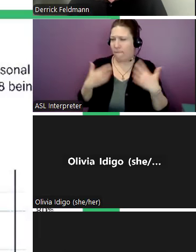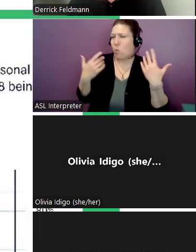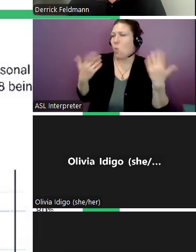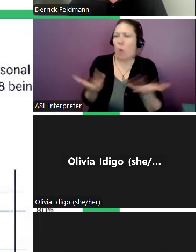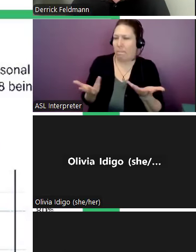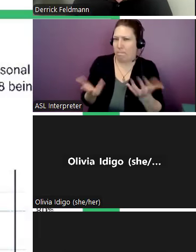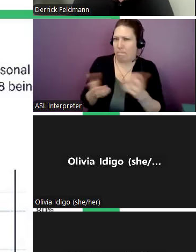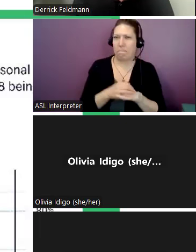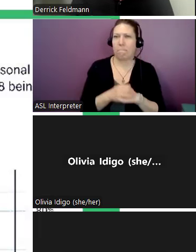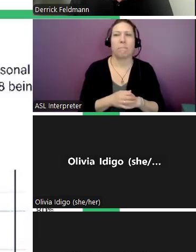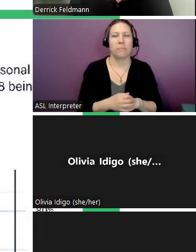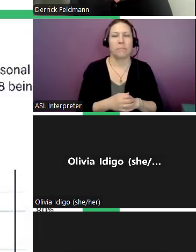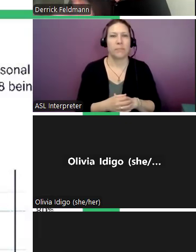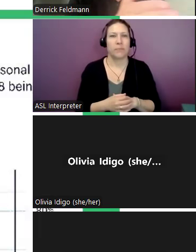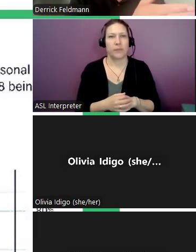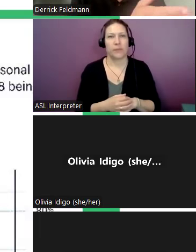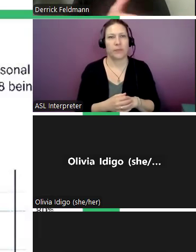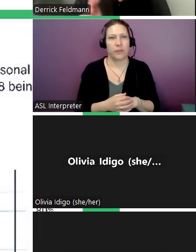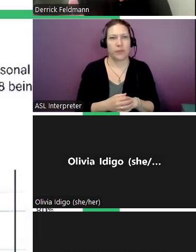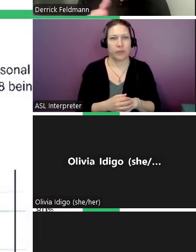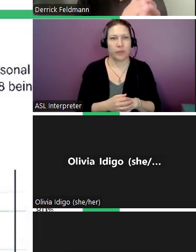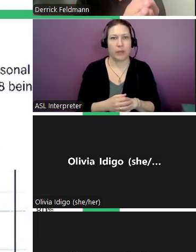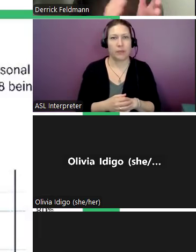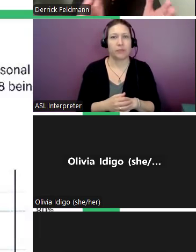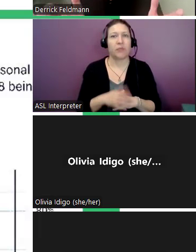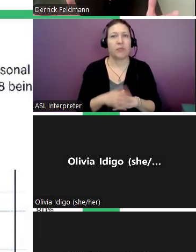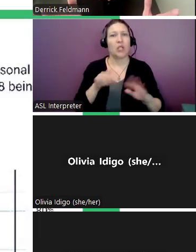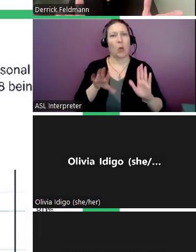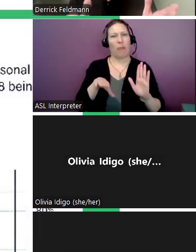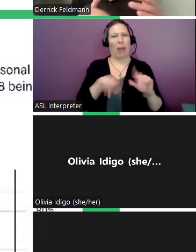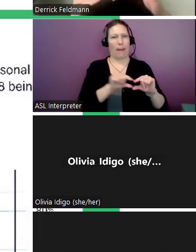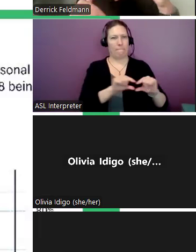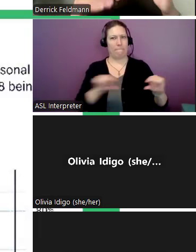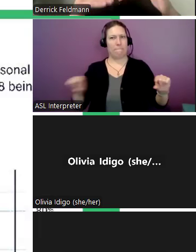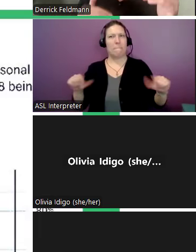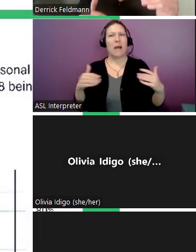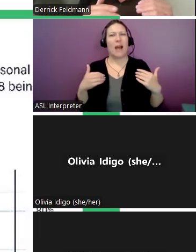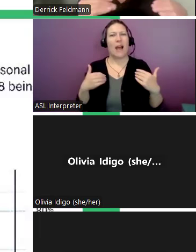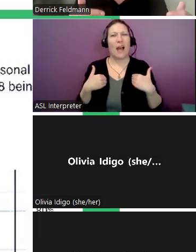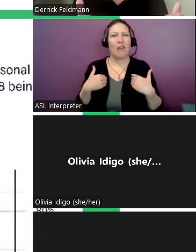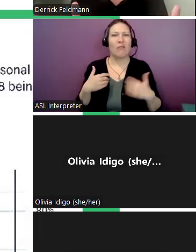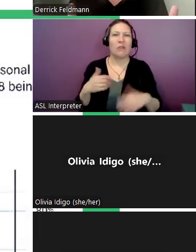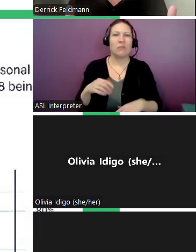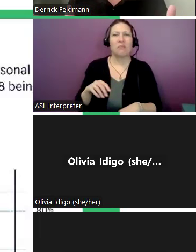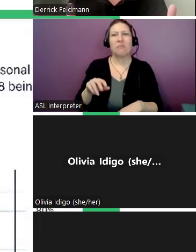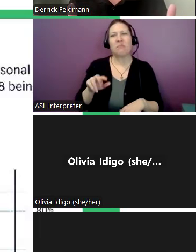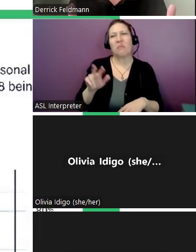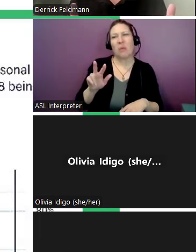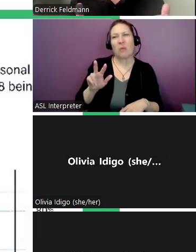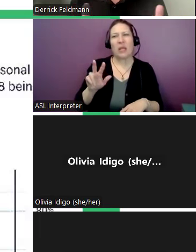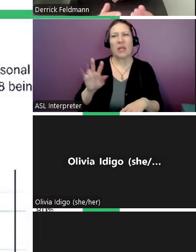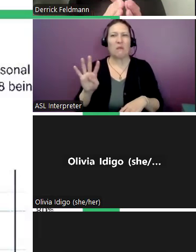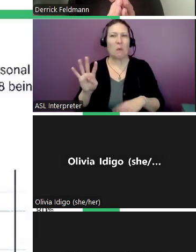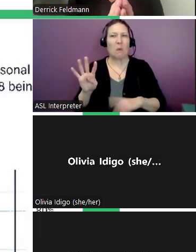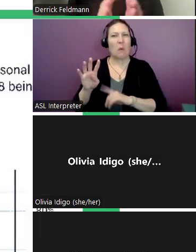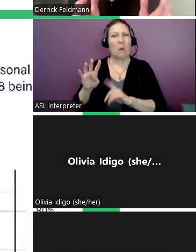And so first thing is, you'll see towards the bottom, we've got about 3 or 4 responses that are hovering very closely together.